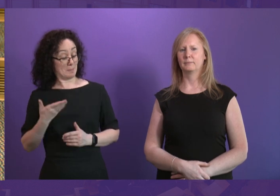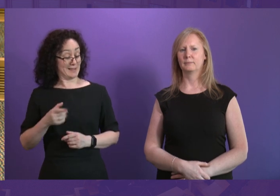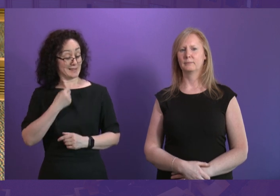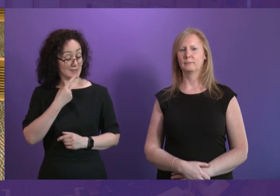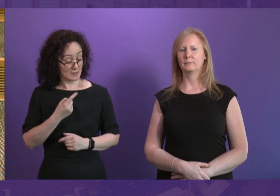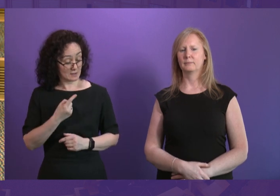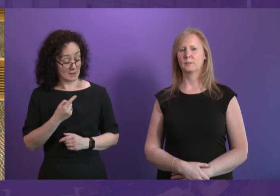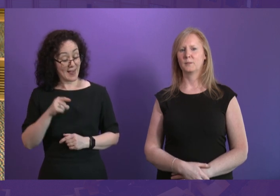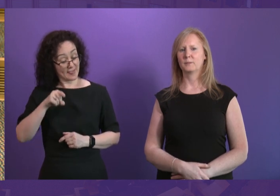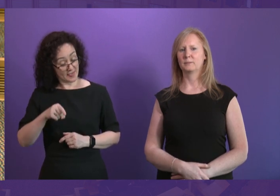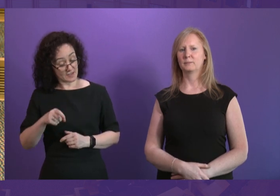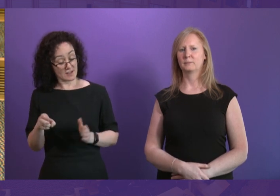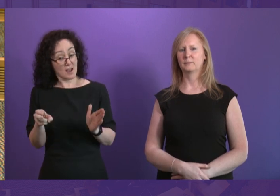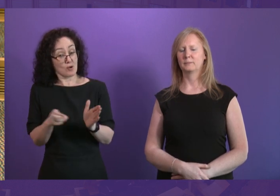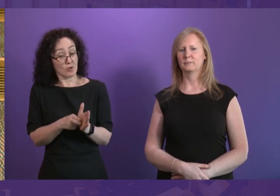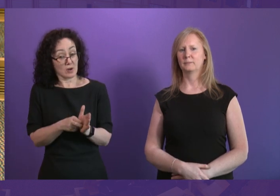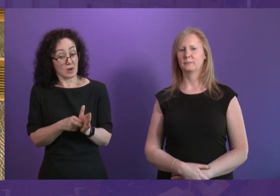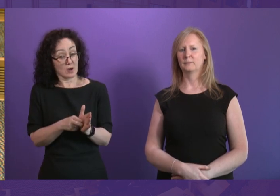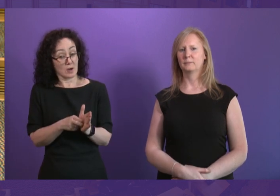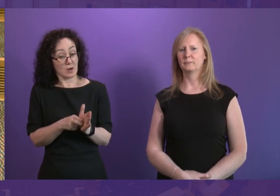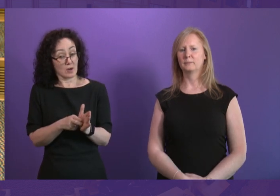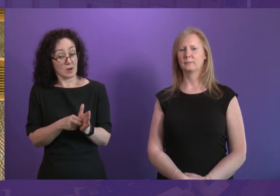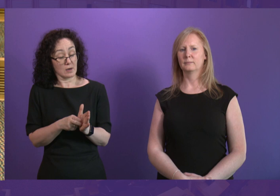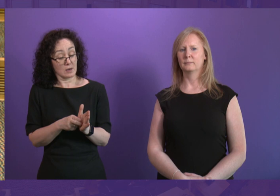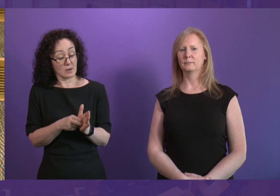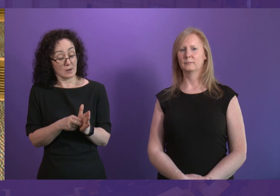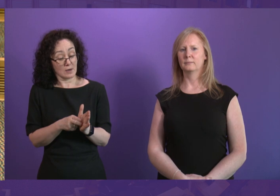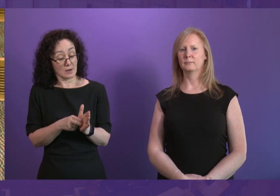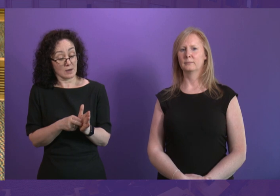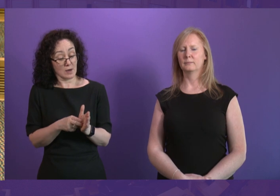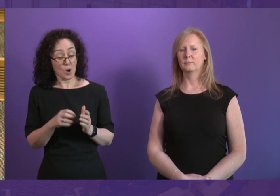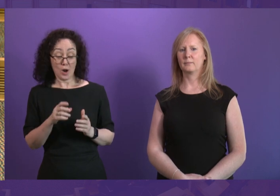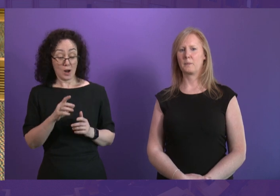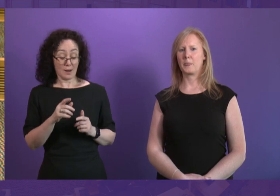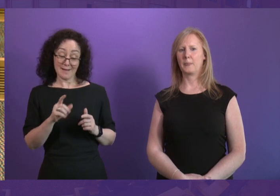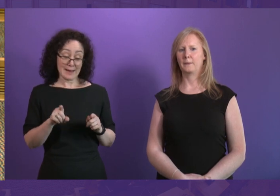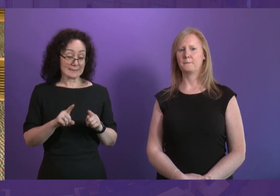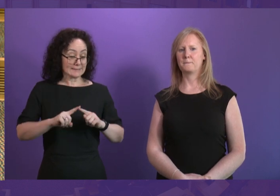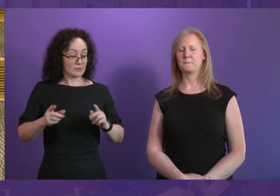one of just a few rail franchises that require the holder to meet passenger satisfaction